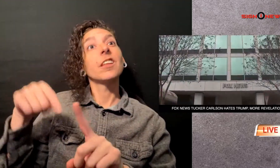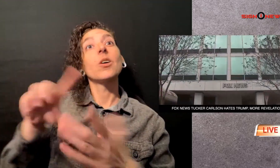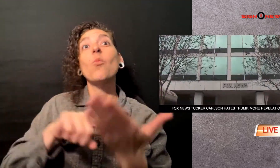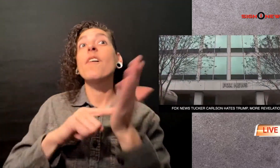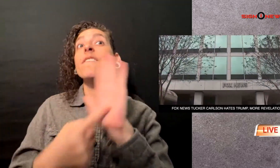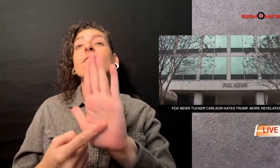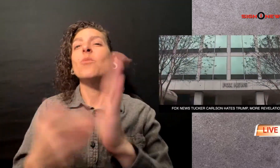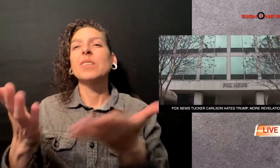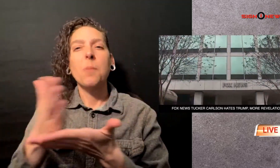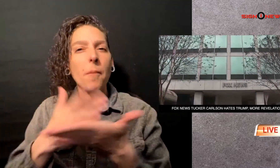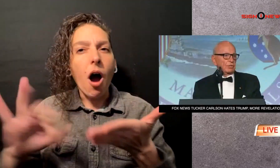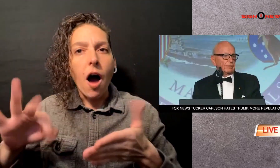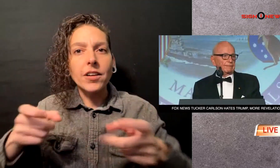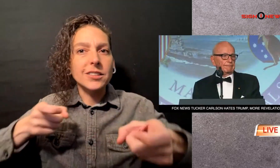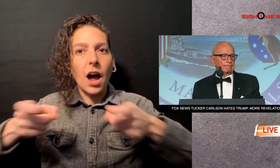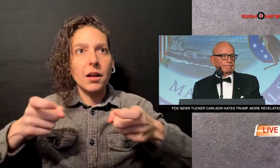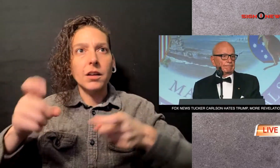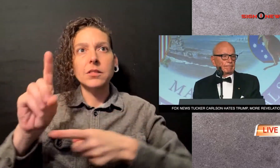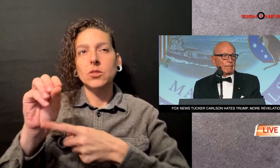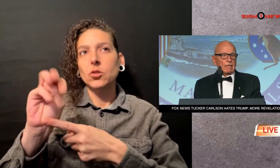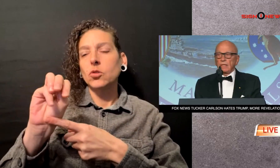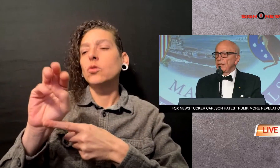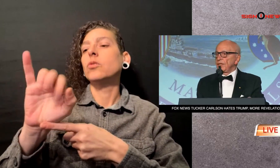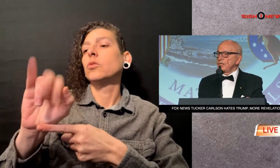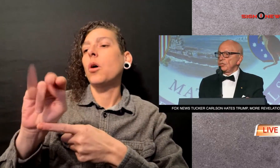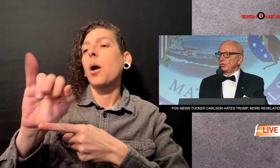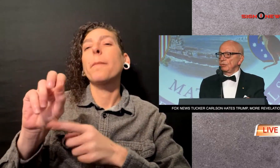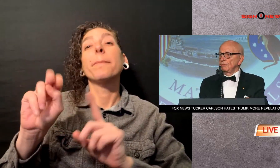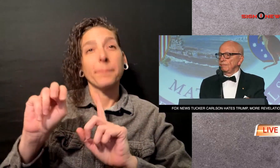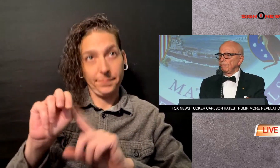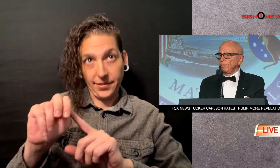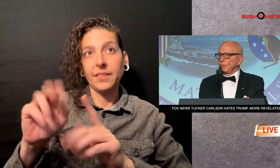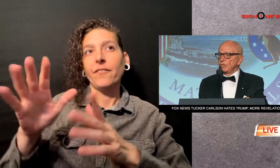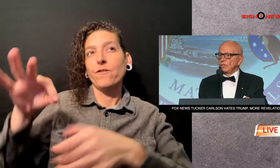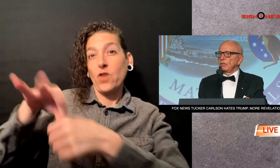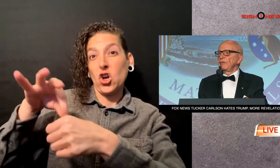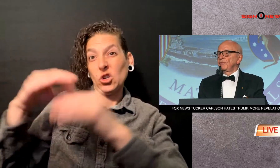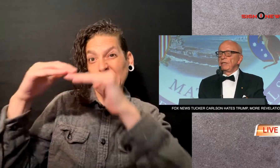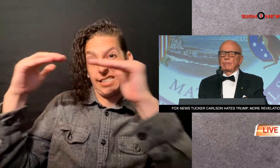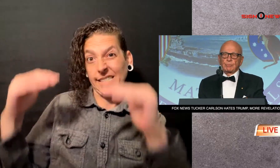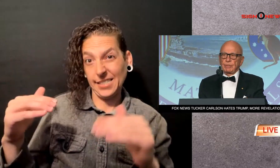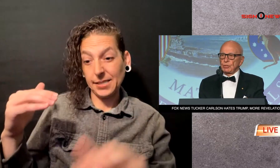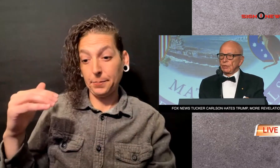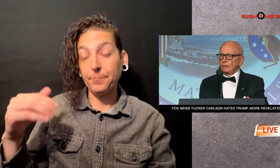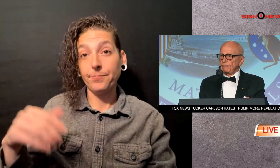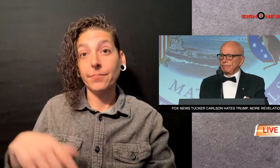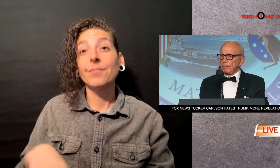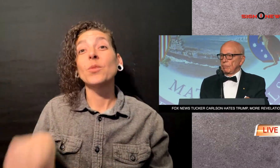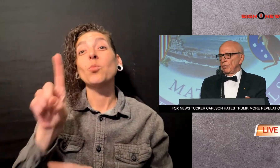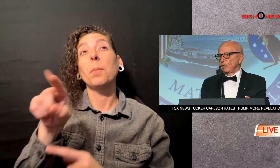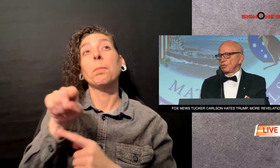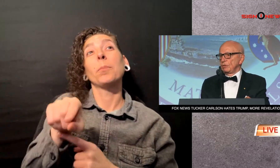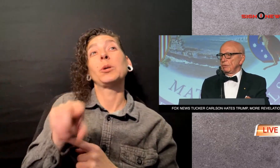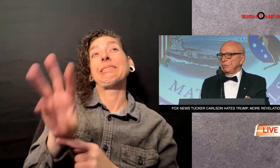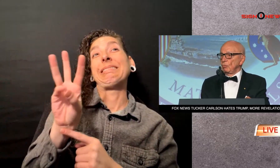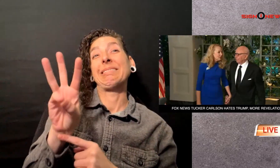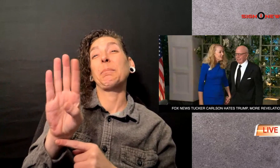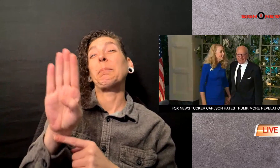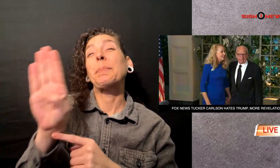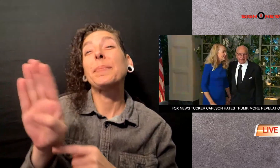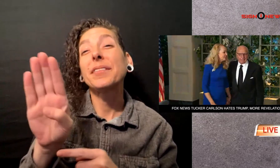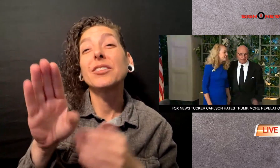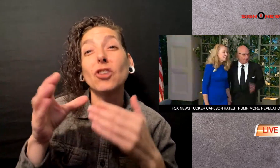the revelation was part of Dominion voting systems $1.6 billion lawsuit against Fox news